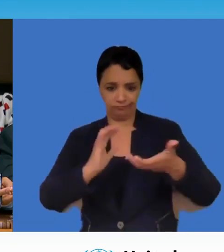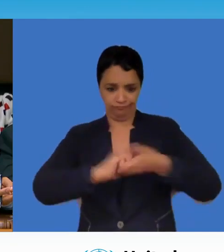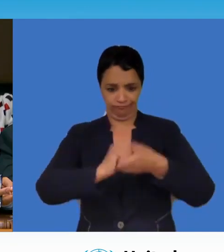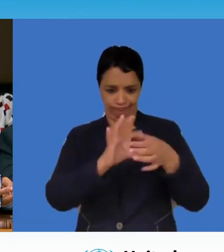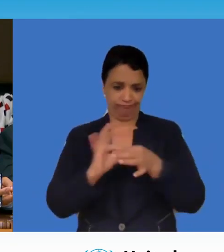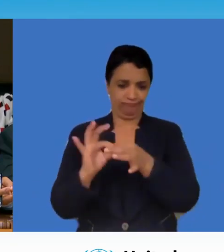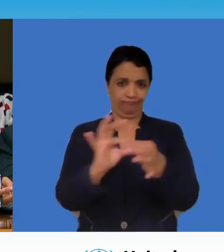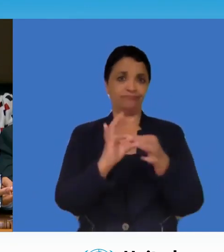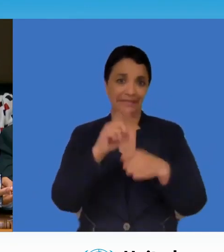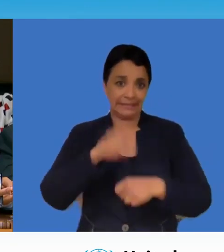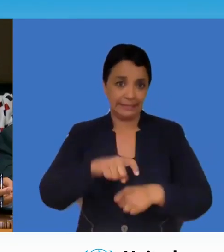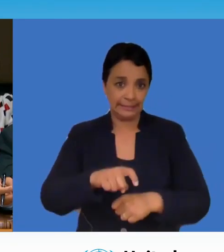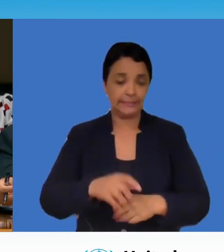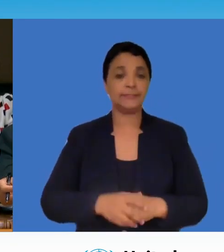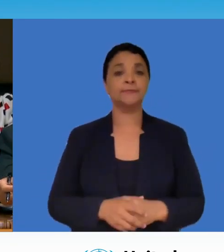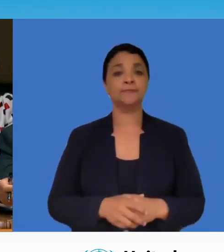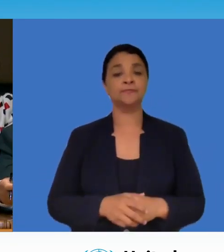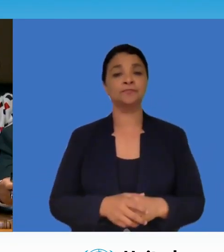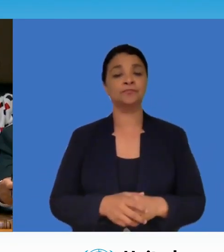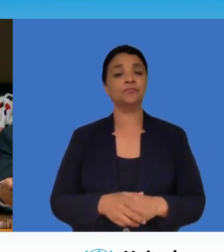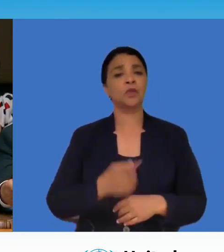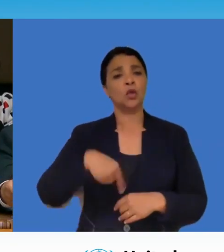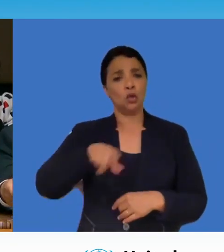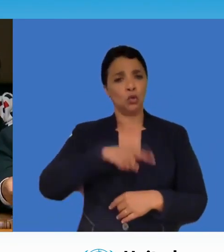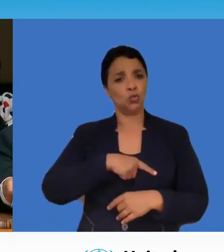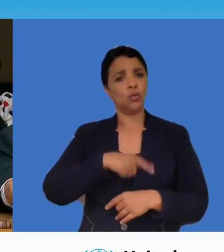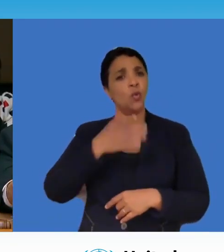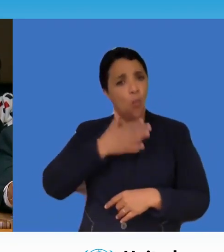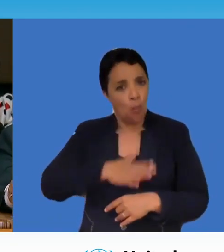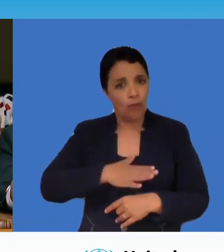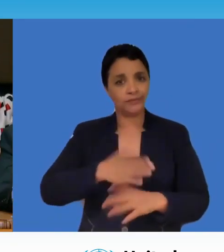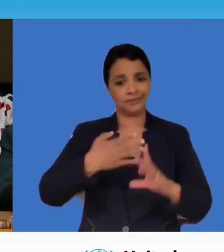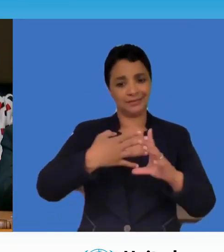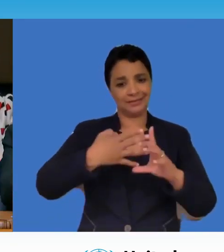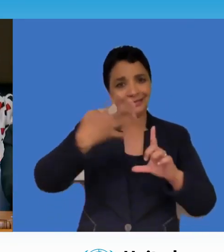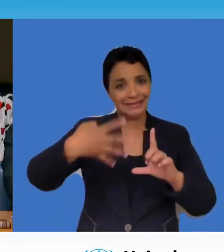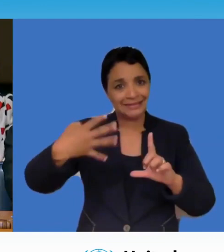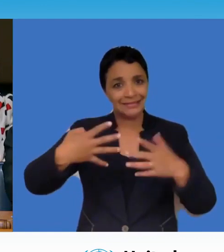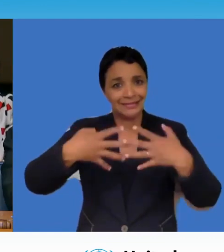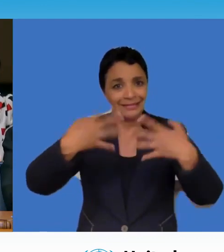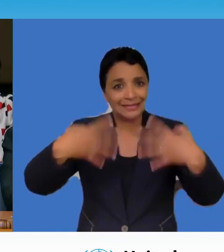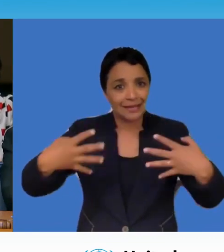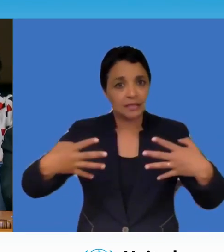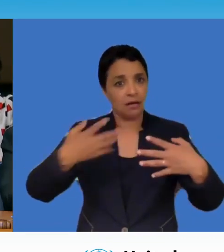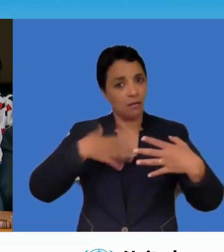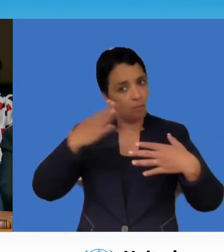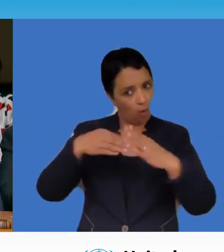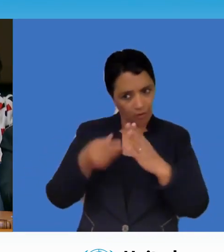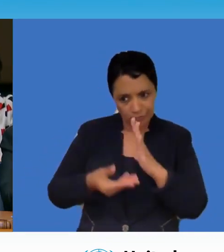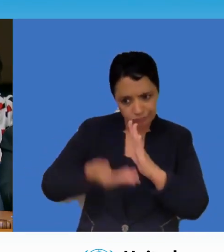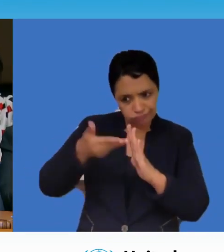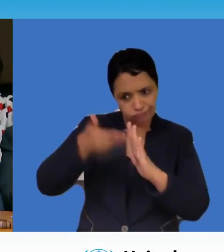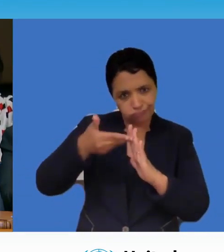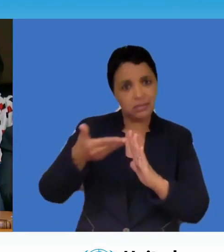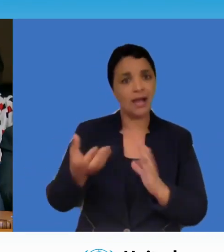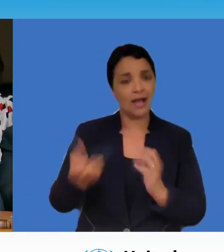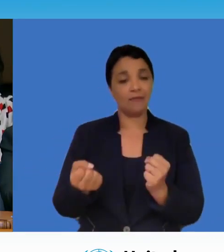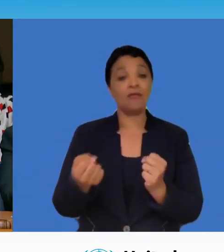cooperation desa's attention to improving data on persons with disabilities has continued